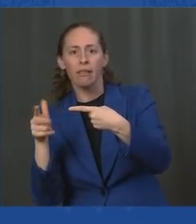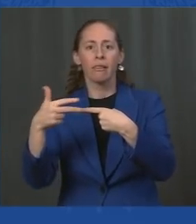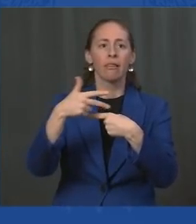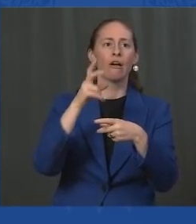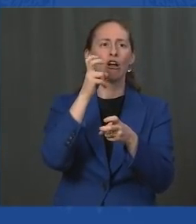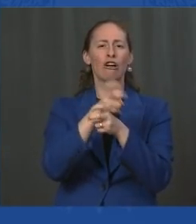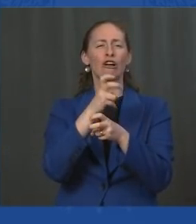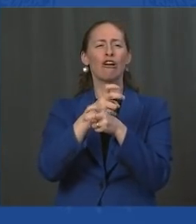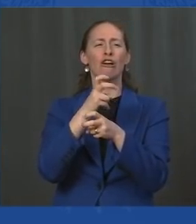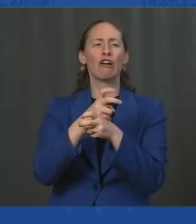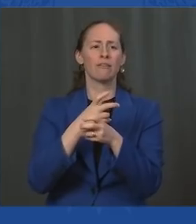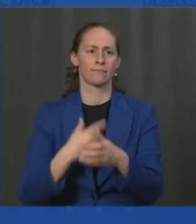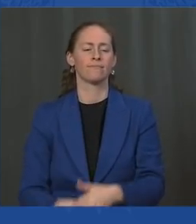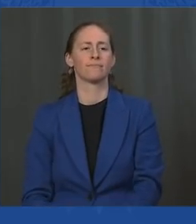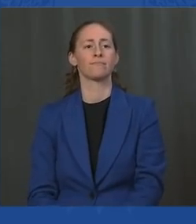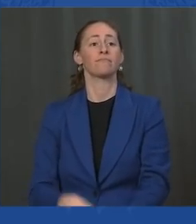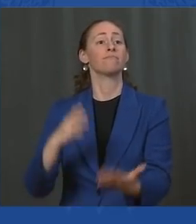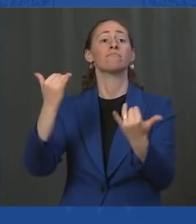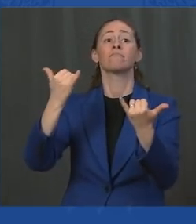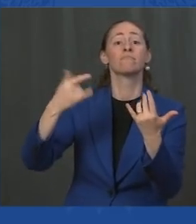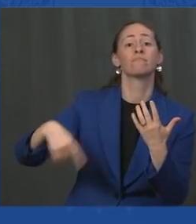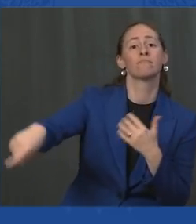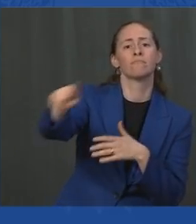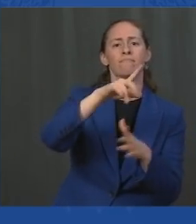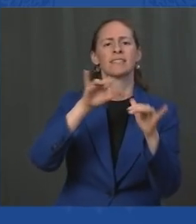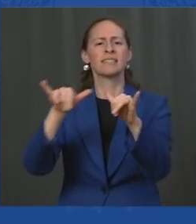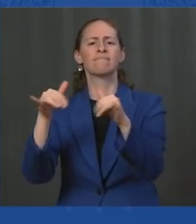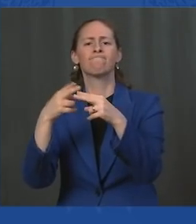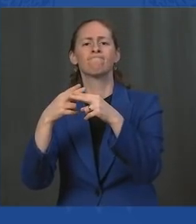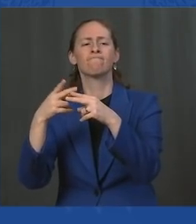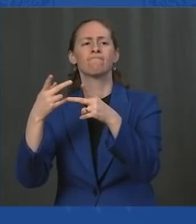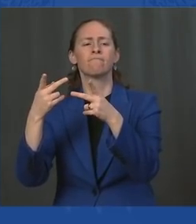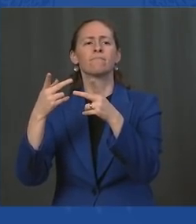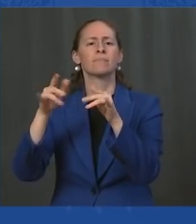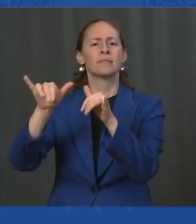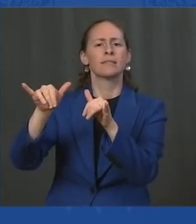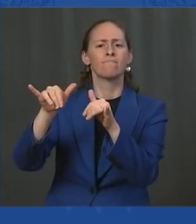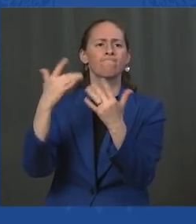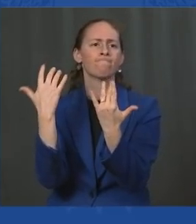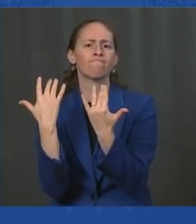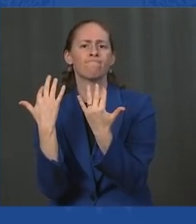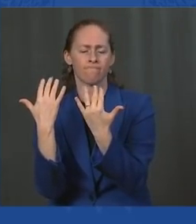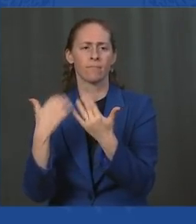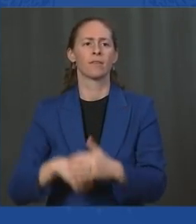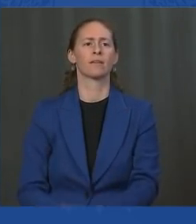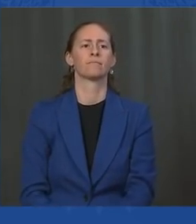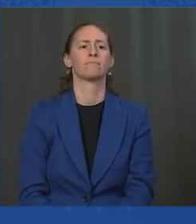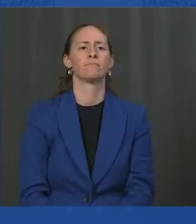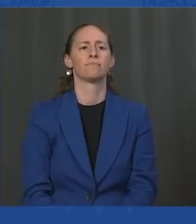Tomorrow, I'll be traveling to Louisiana to meet with Governor John Bel Edwards, as well as the parish presidents and mayors